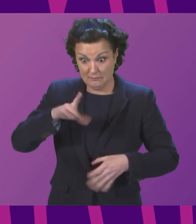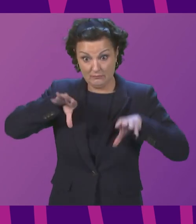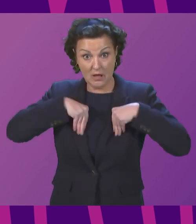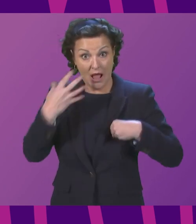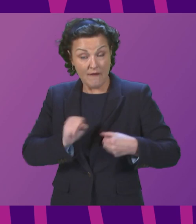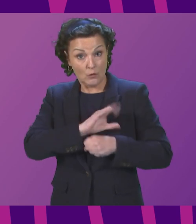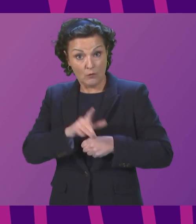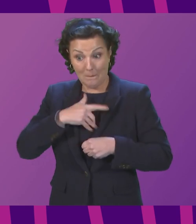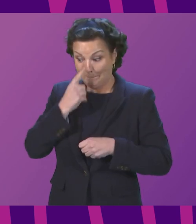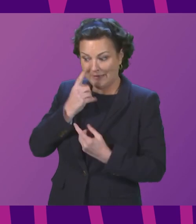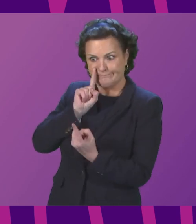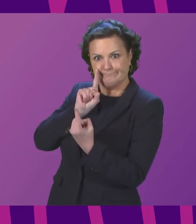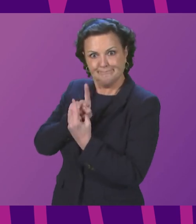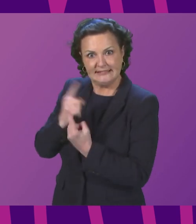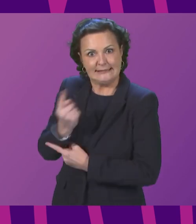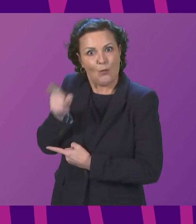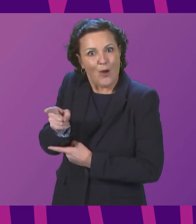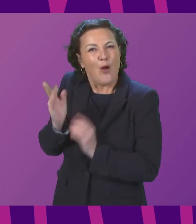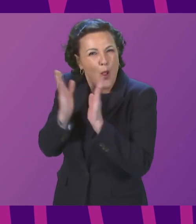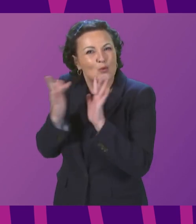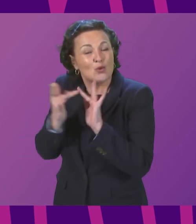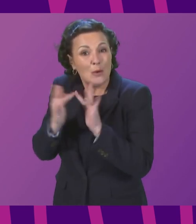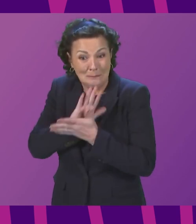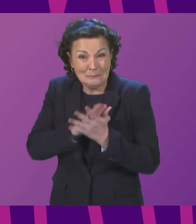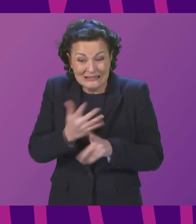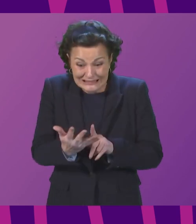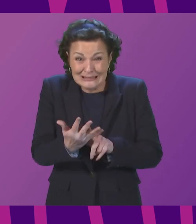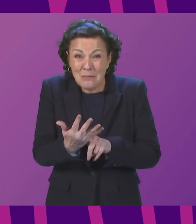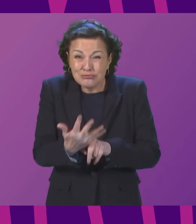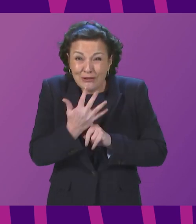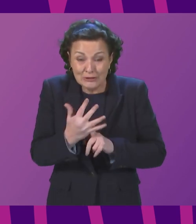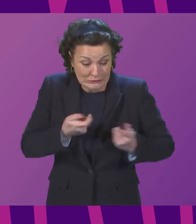who have it. That means that the increasing pressure on the NHS is being managed by a